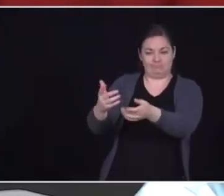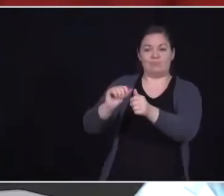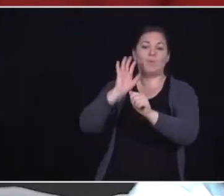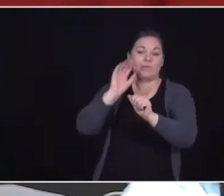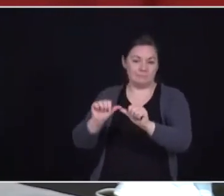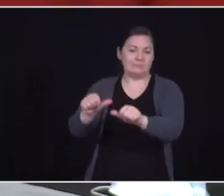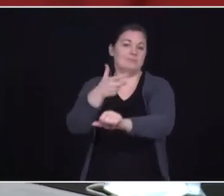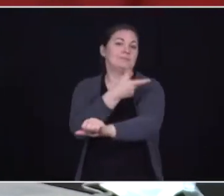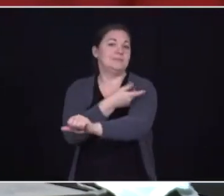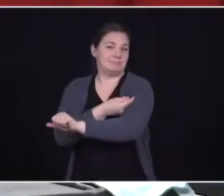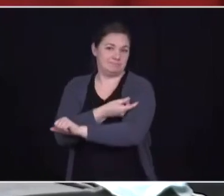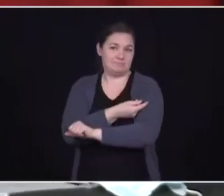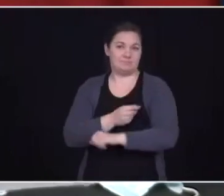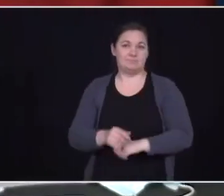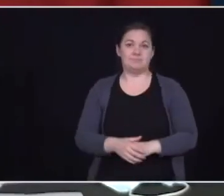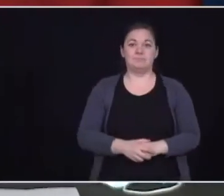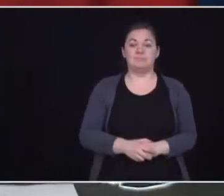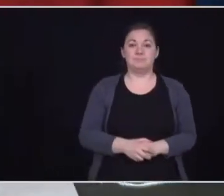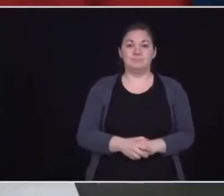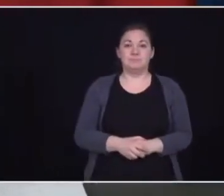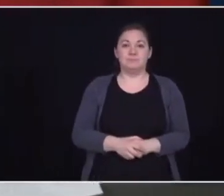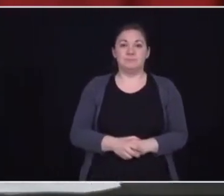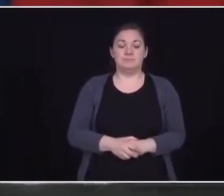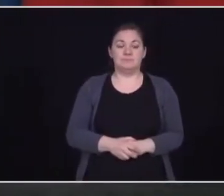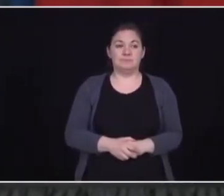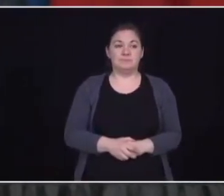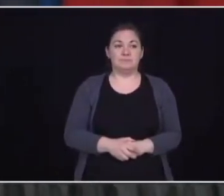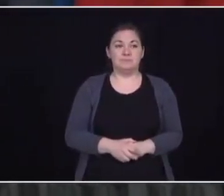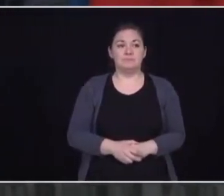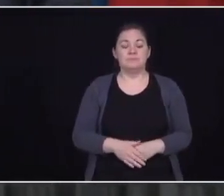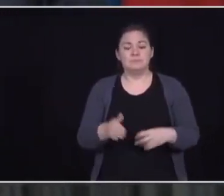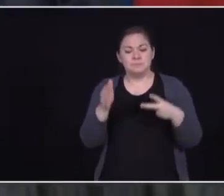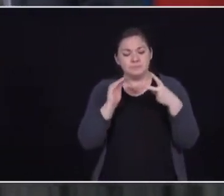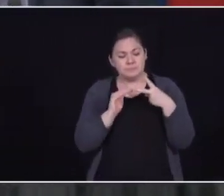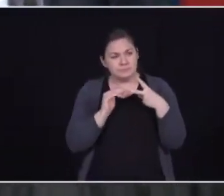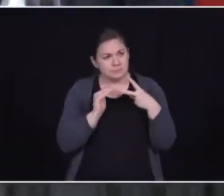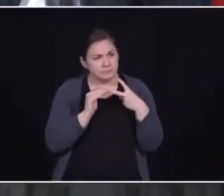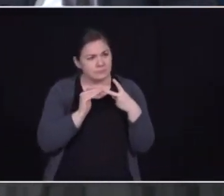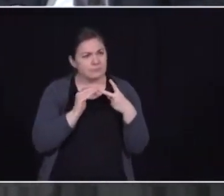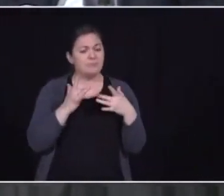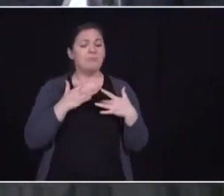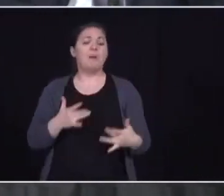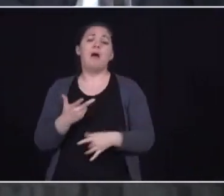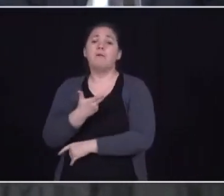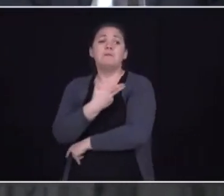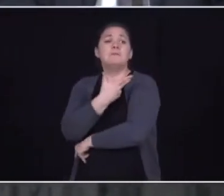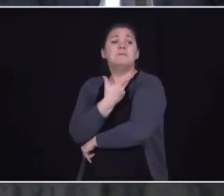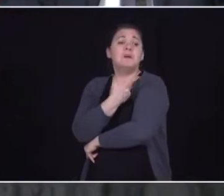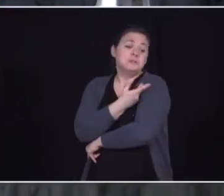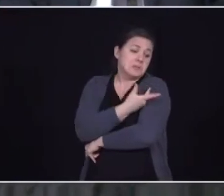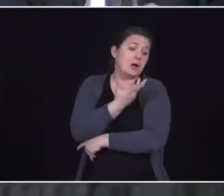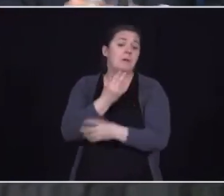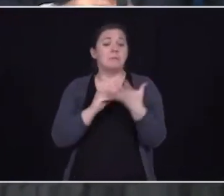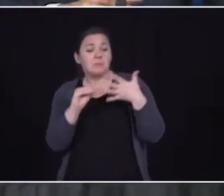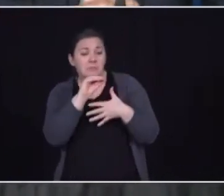they know, they not only know their own region but they will work together with the hospitals in Ontario health and together with